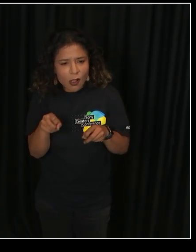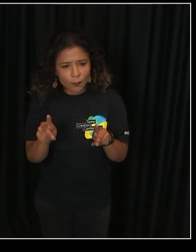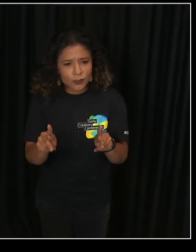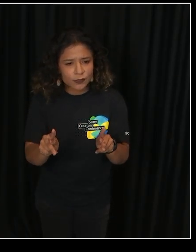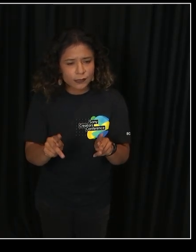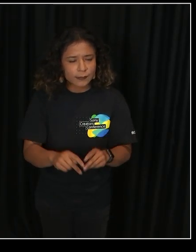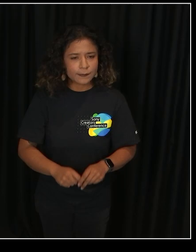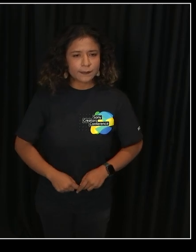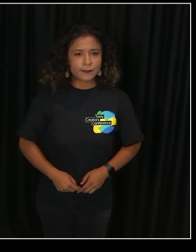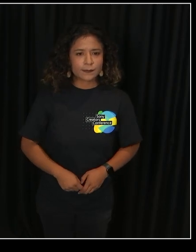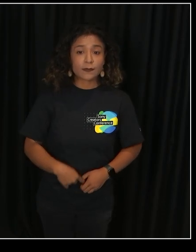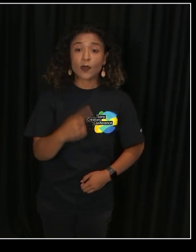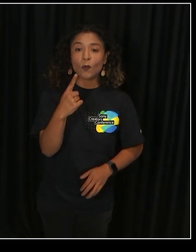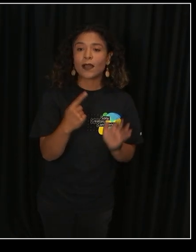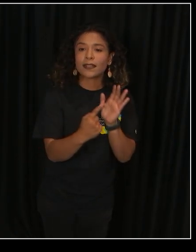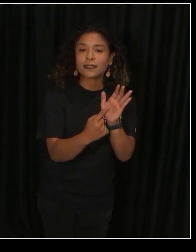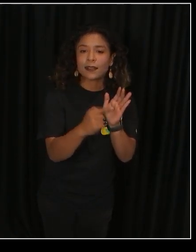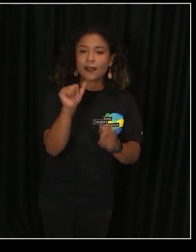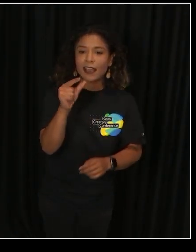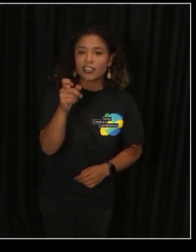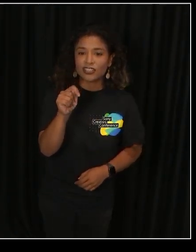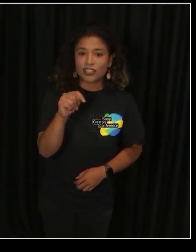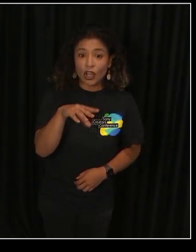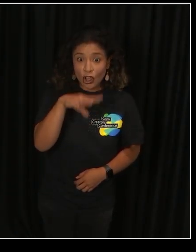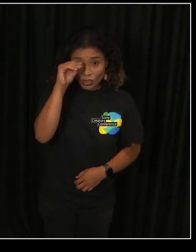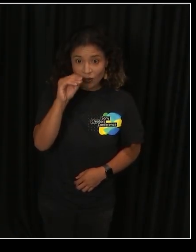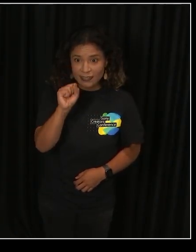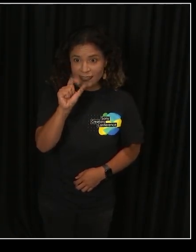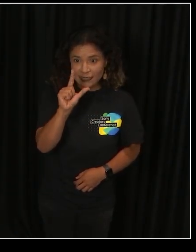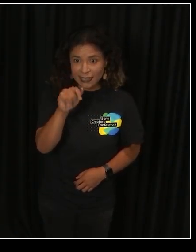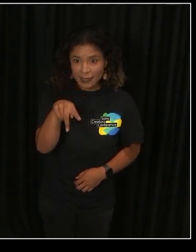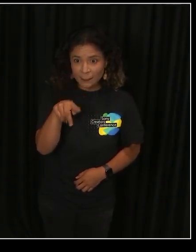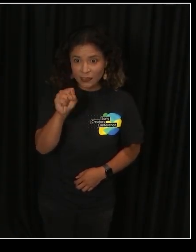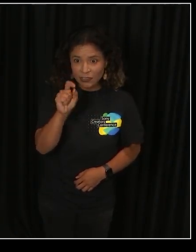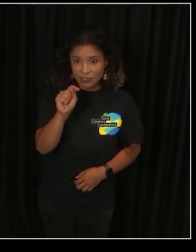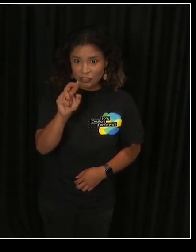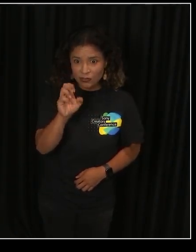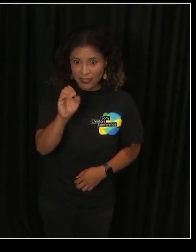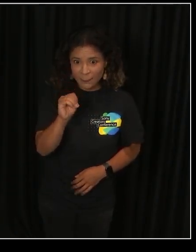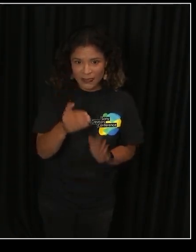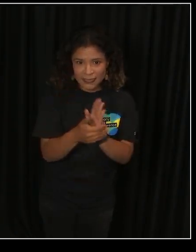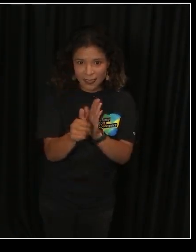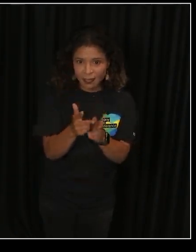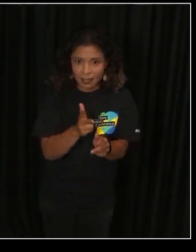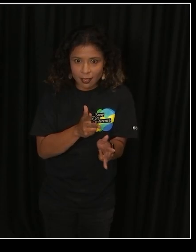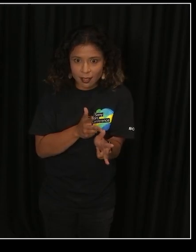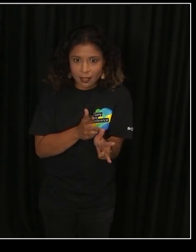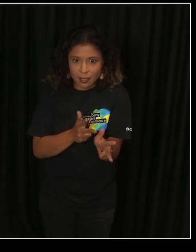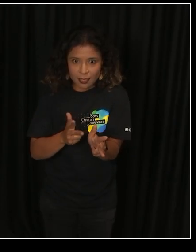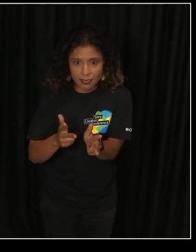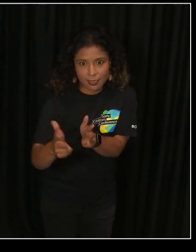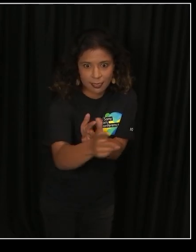So here's an example of the agent having learned the slipstream skill. This is one of the best overtaking opportunities because,